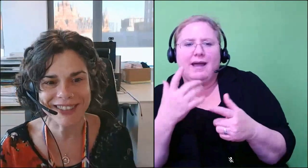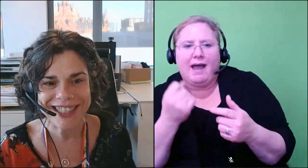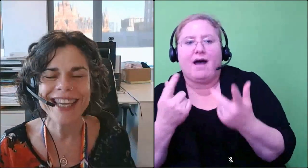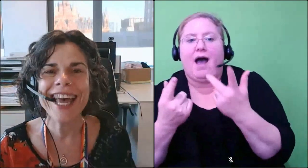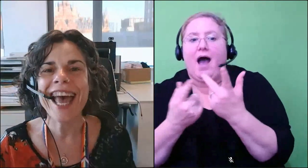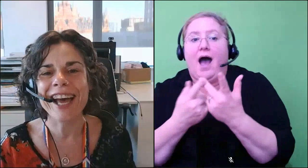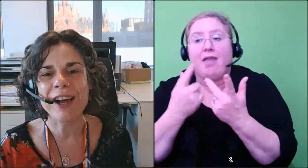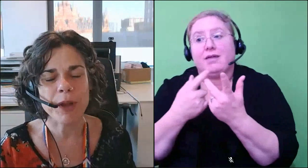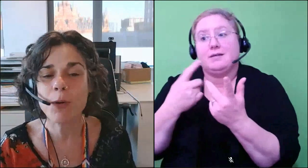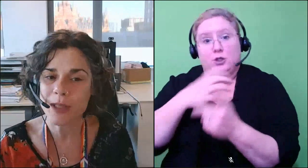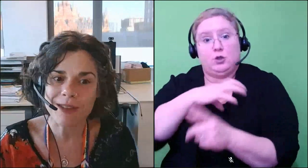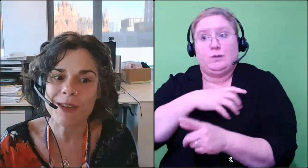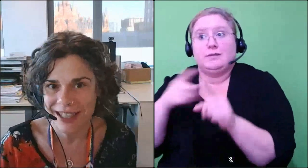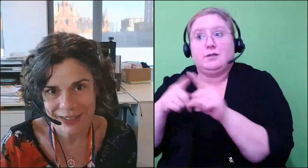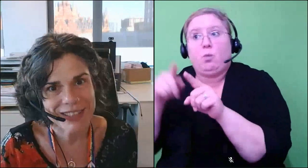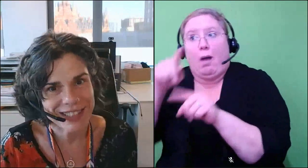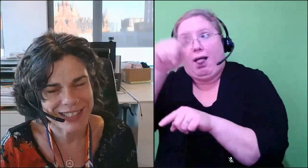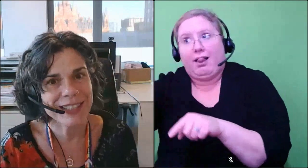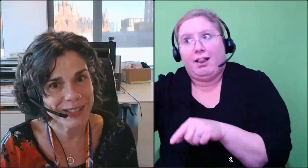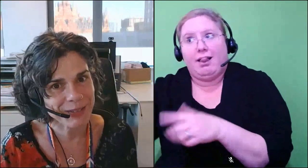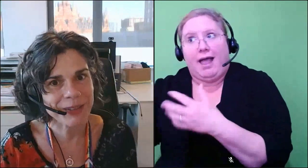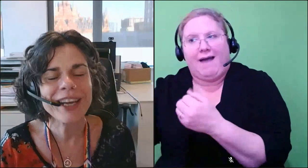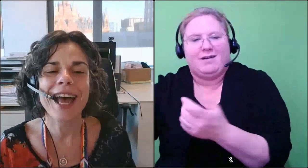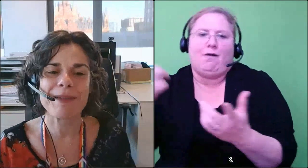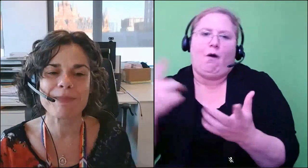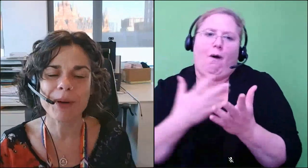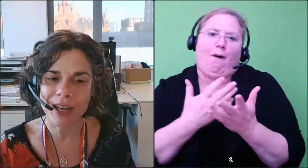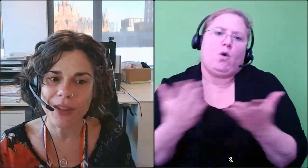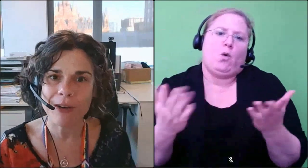Of course I'm going to say UNISON's is a good one, but they are all good.